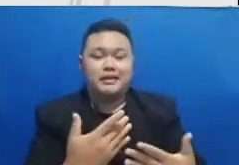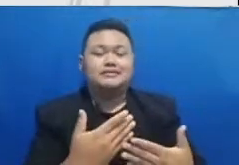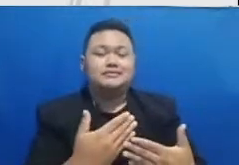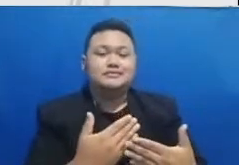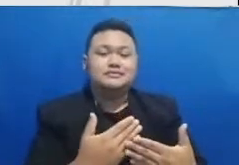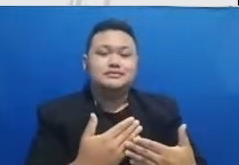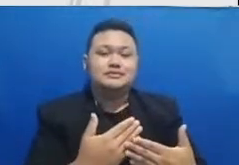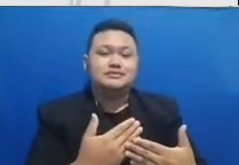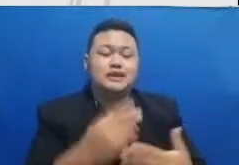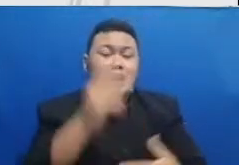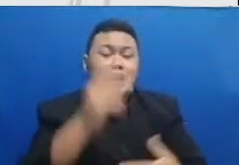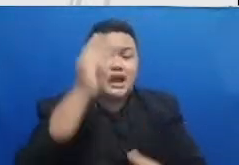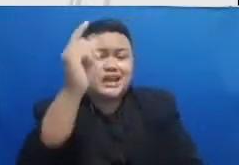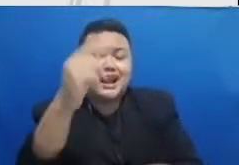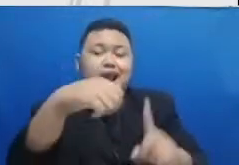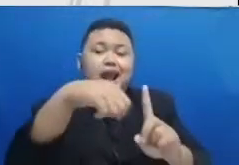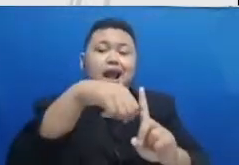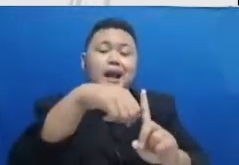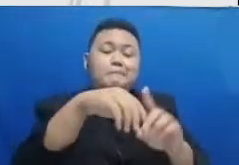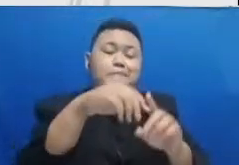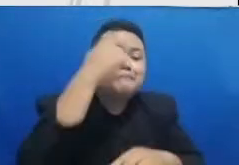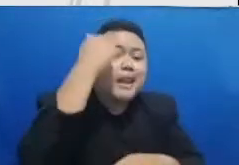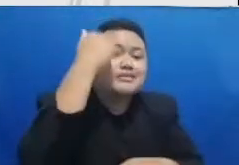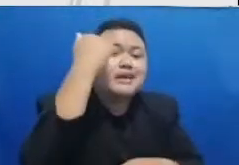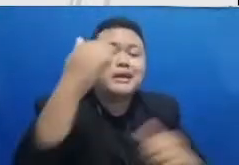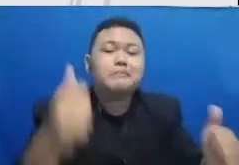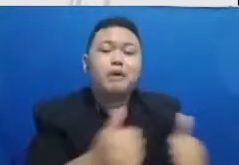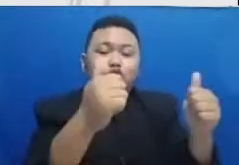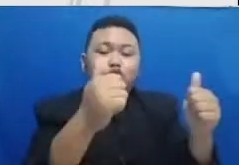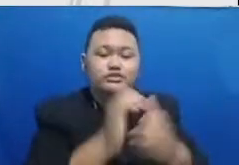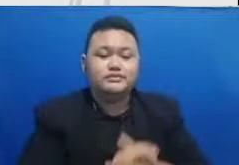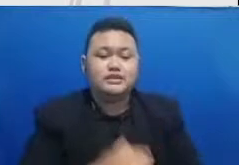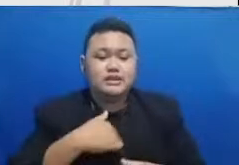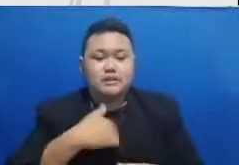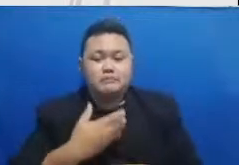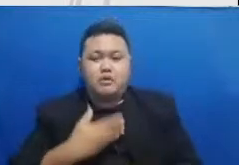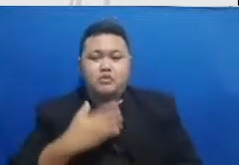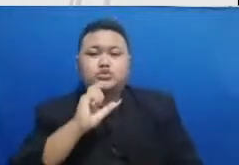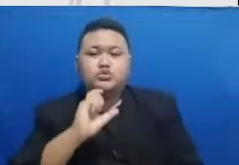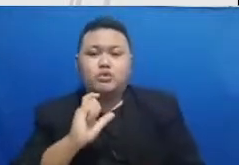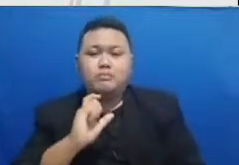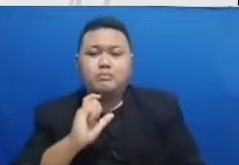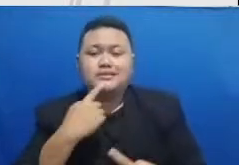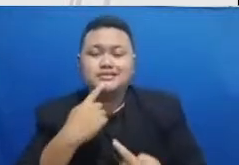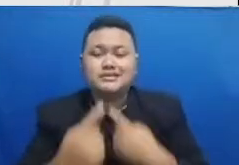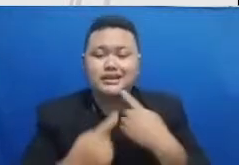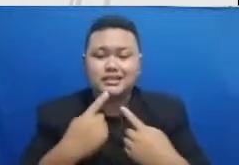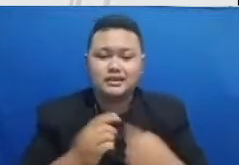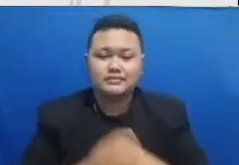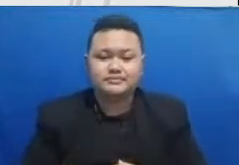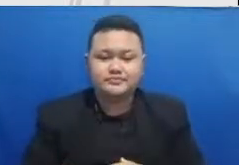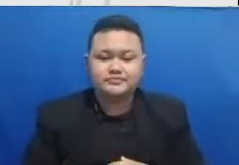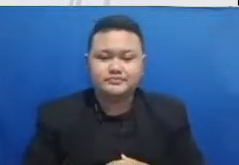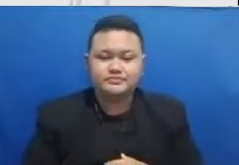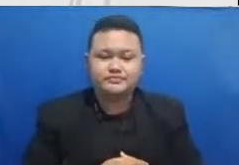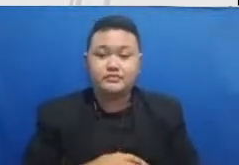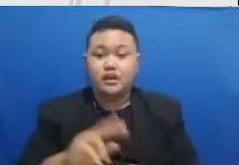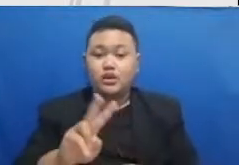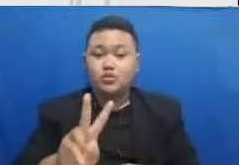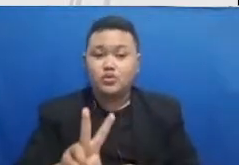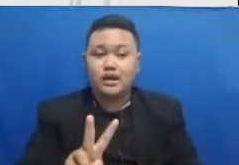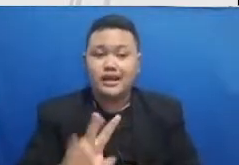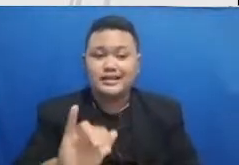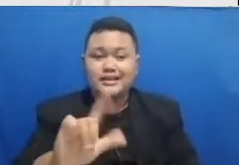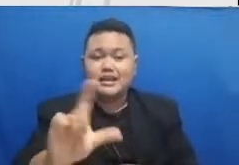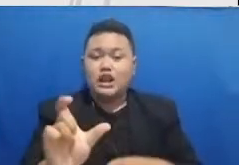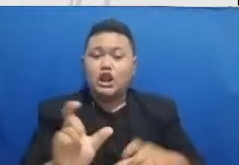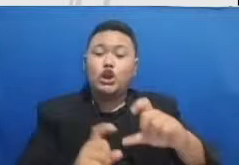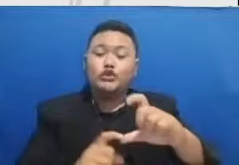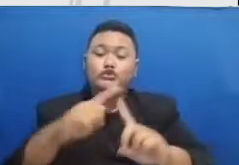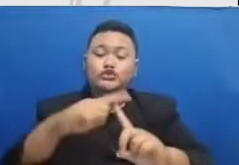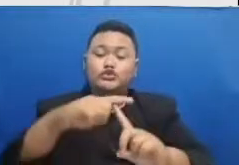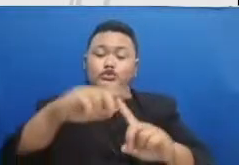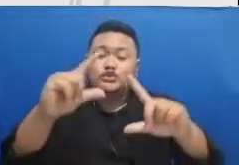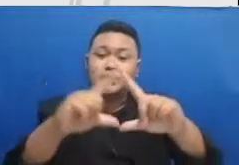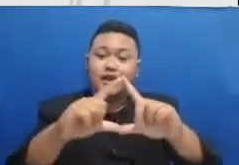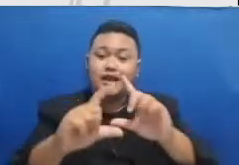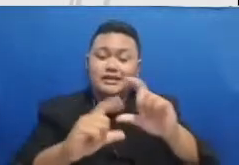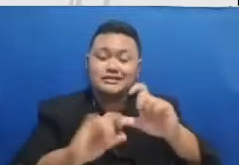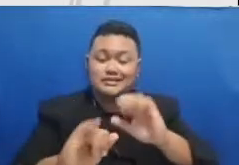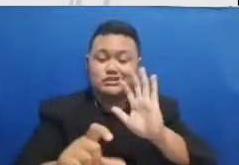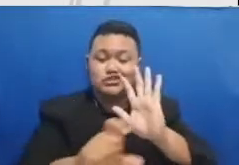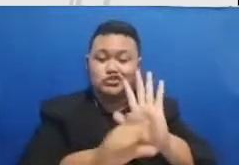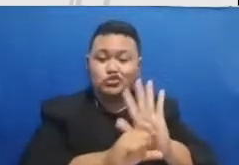, I will try to tell a story based on 22 illustrations of using the application, for example using the wrong video meeting